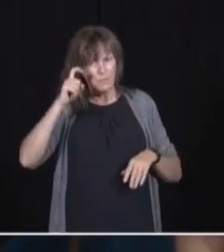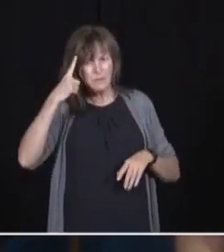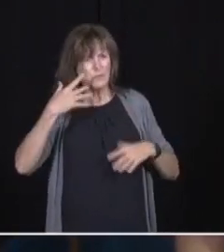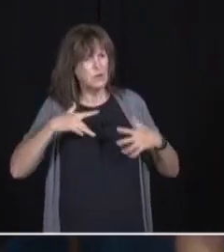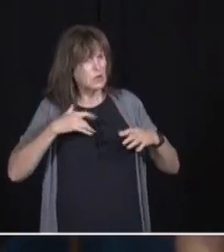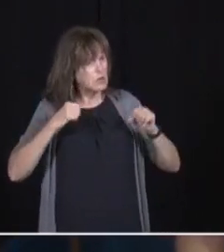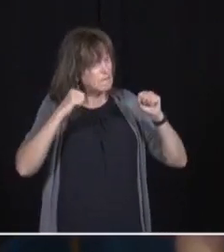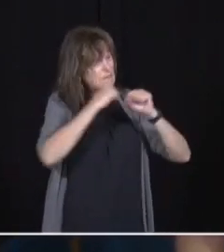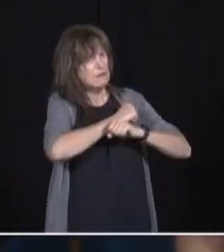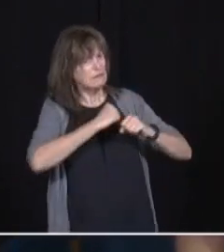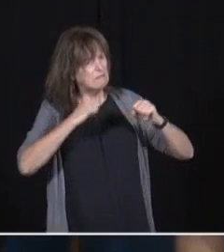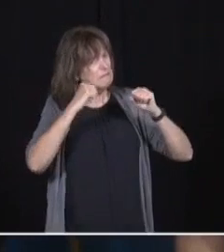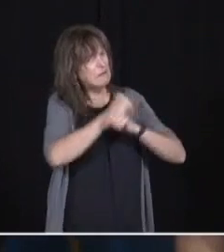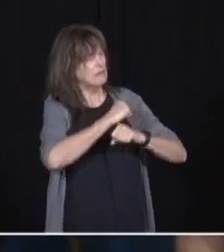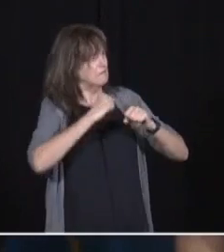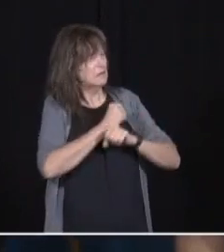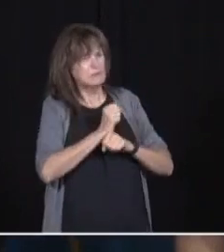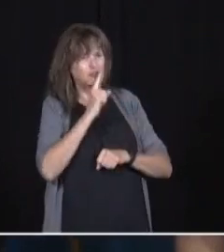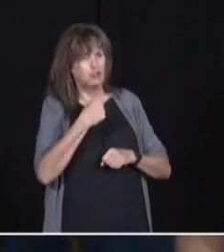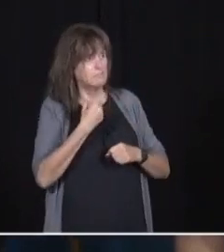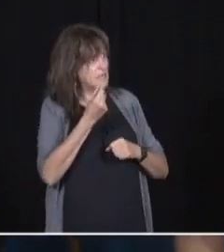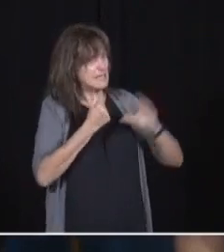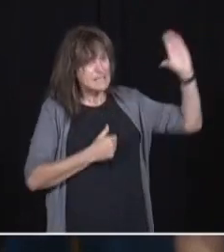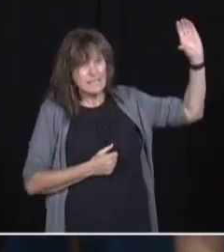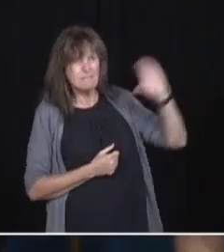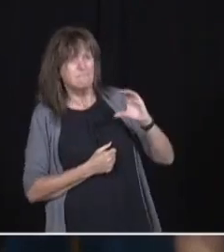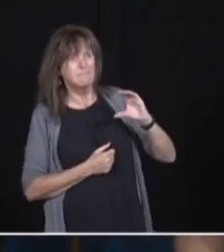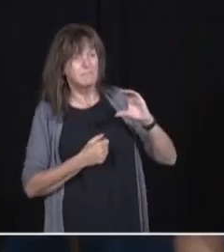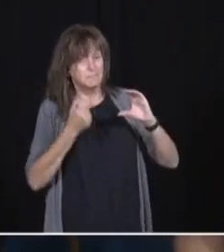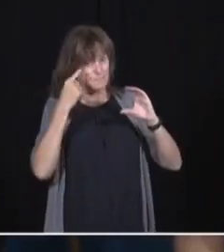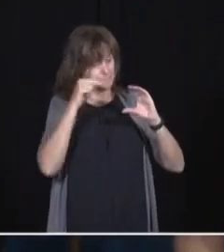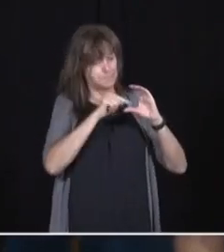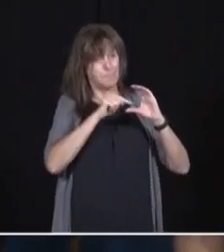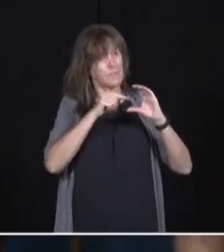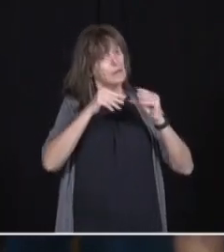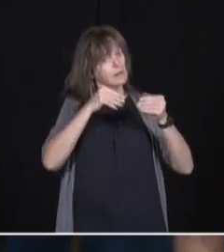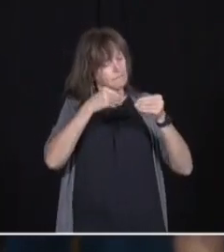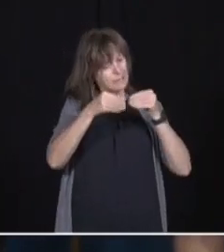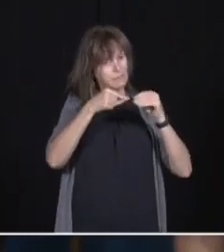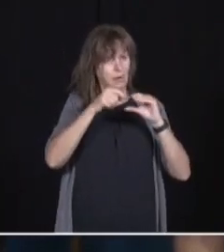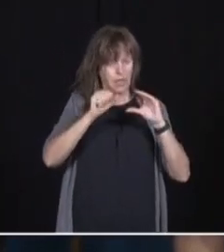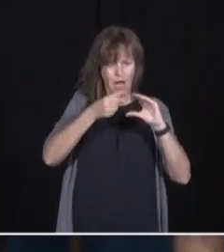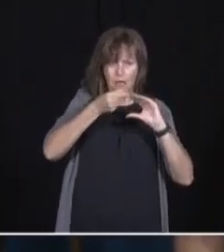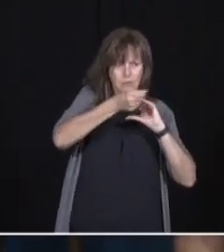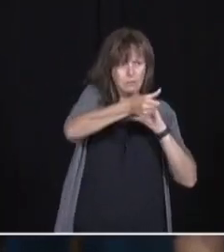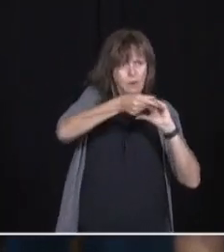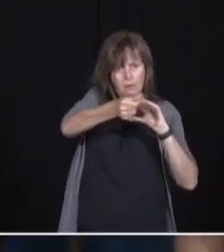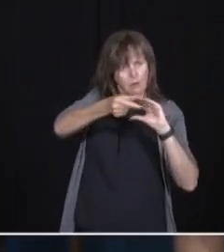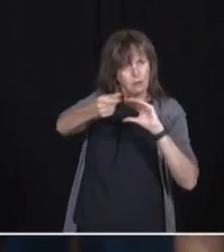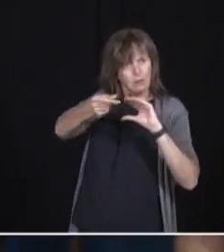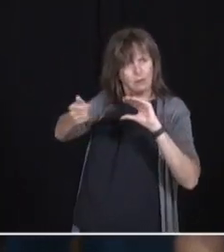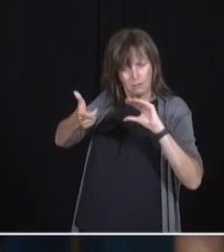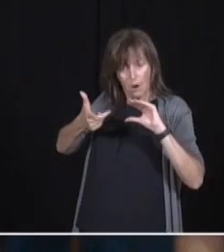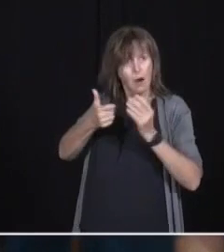The premier fought hard to get Ontario's fair share a deal with funding and flexibility needed to get Ontario back on track.